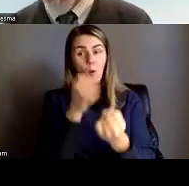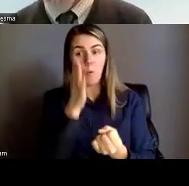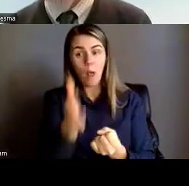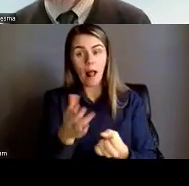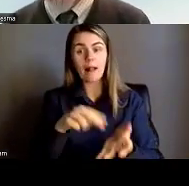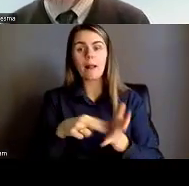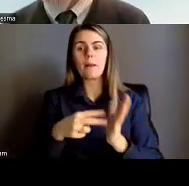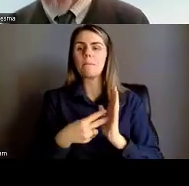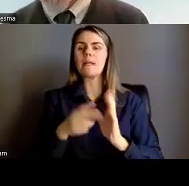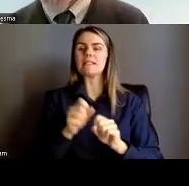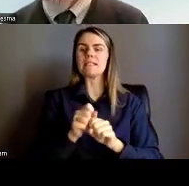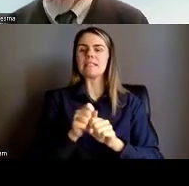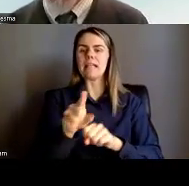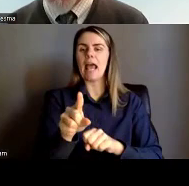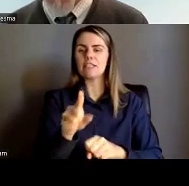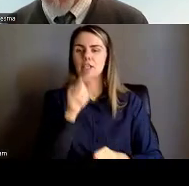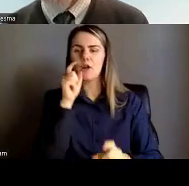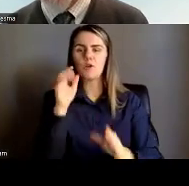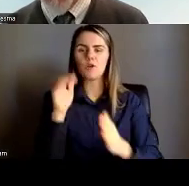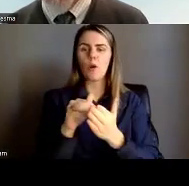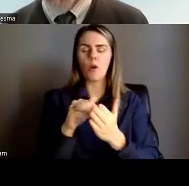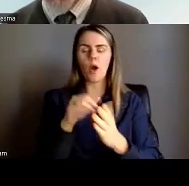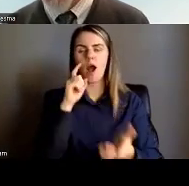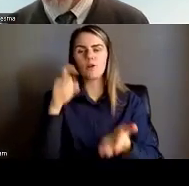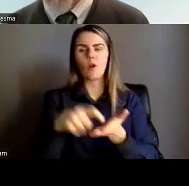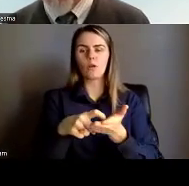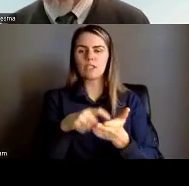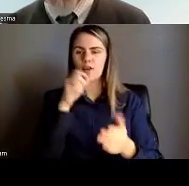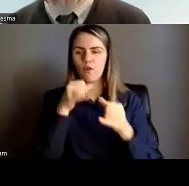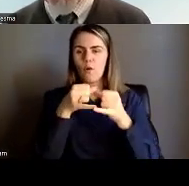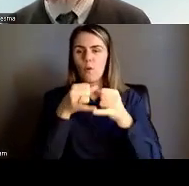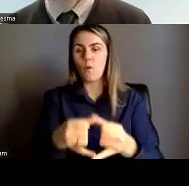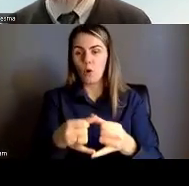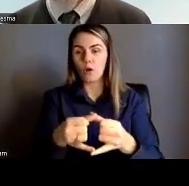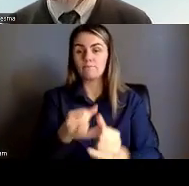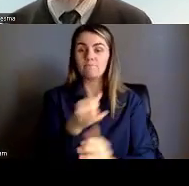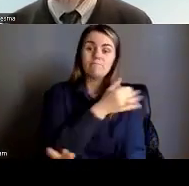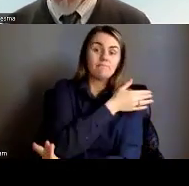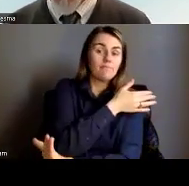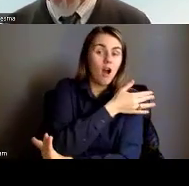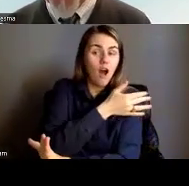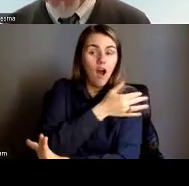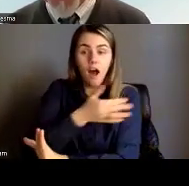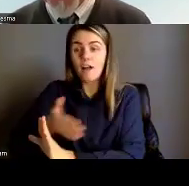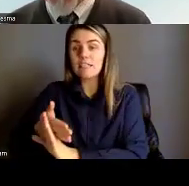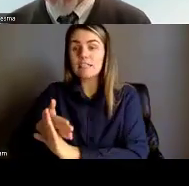and you'll see this process has taken about 9 months. And if you don't get a notice of award,